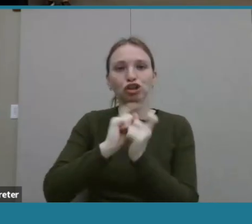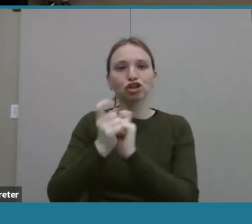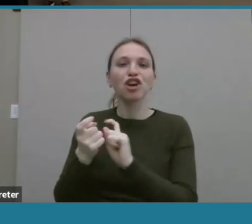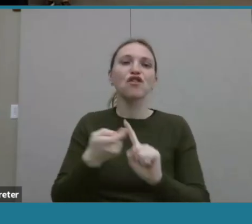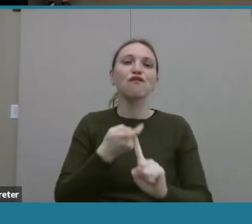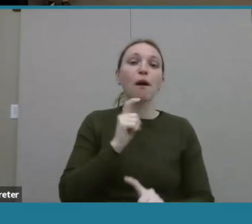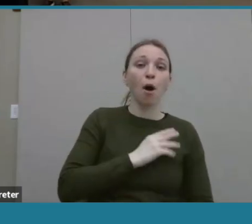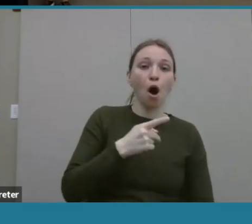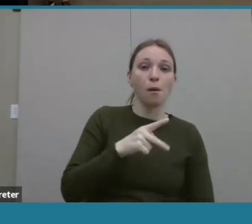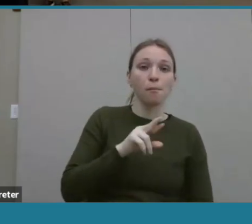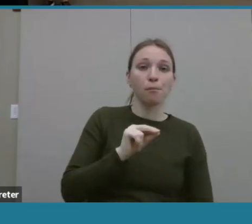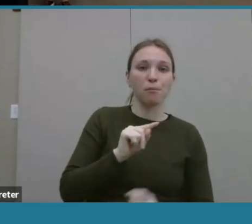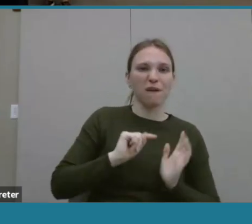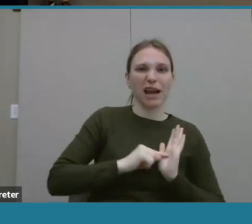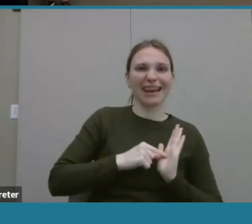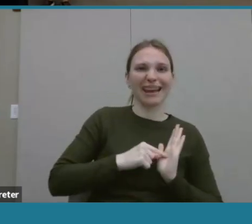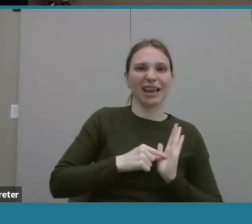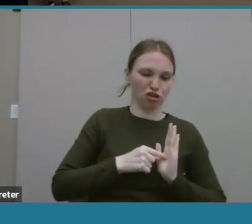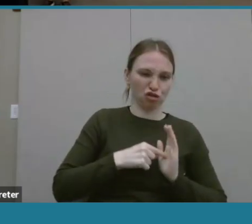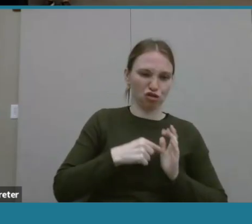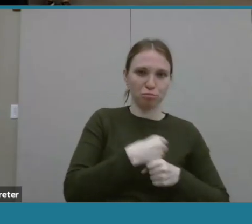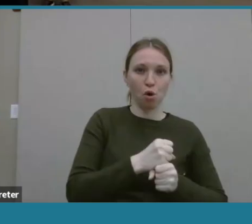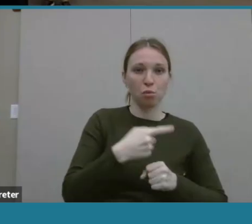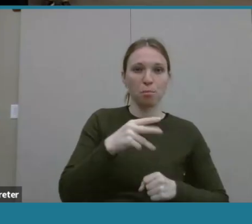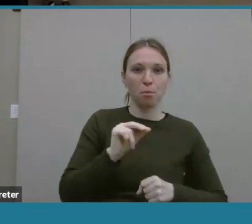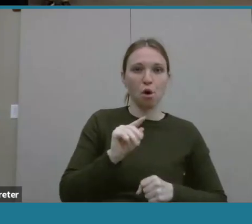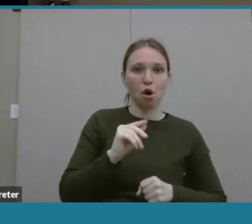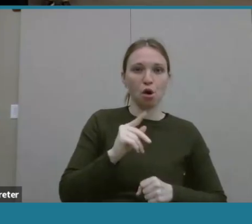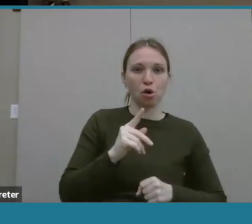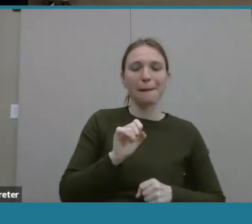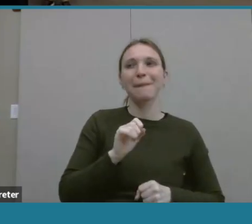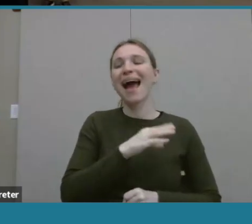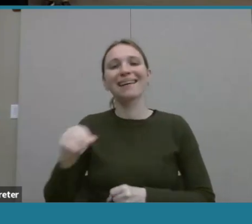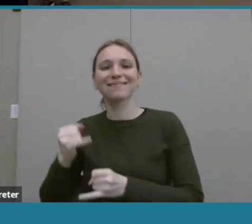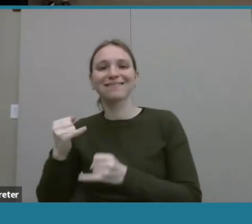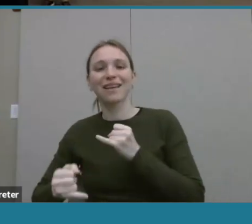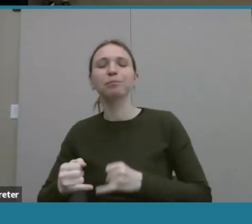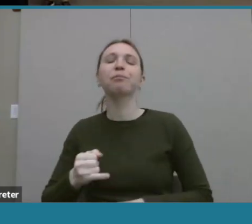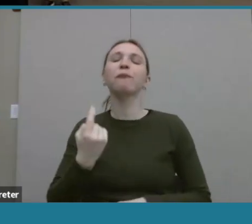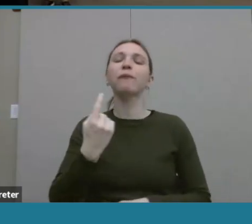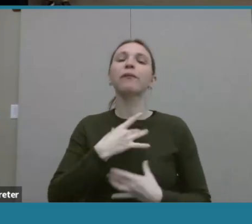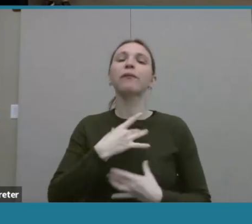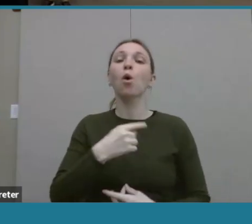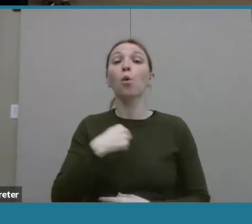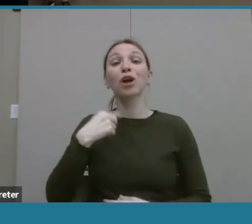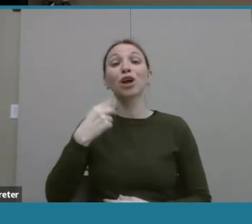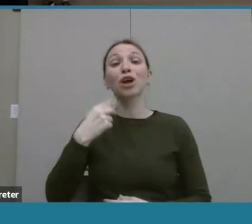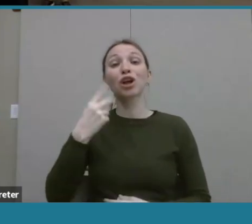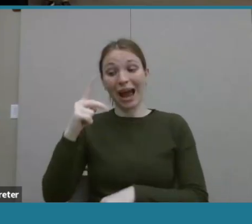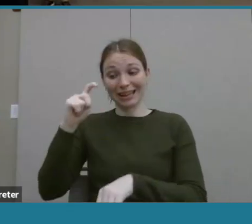And I think the one thing that was really interesting is we saw time at the signs decrease, but we all agreed that was because when we were doing the prototype,